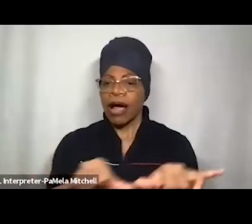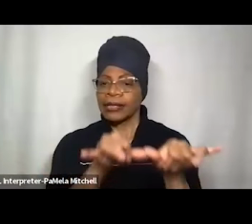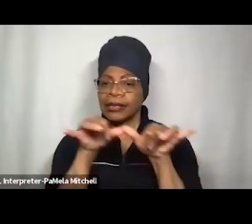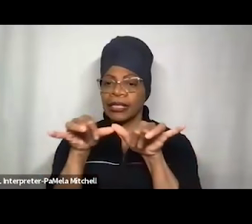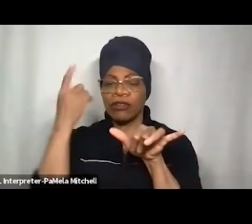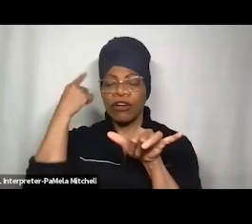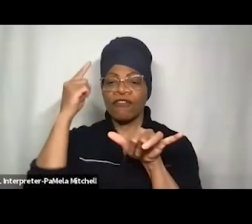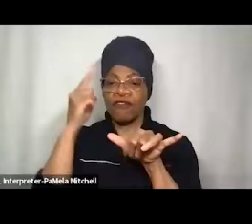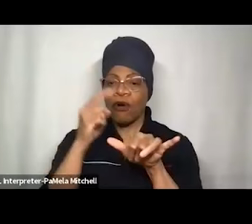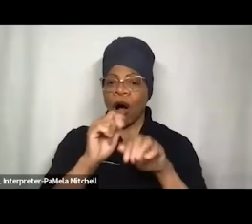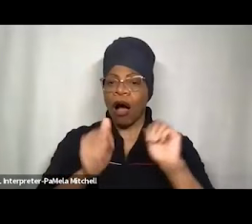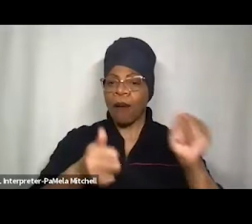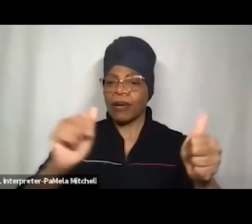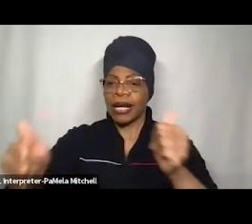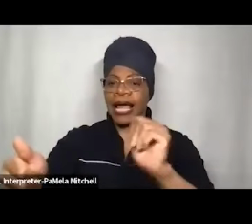and specific treatment services.